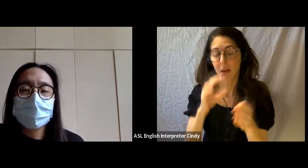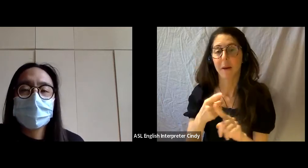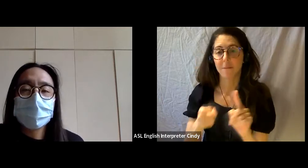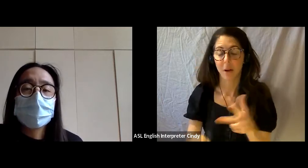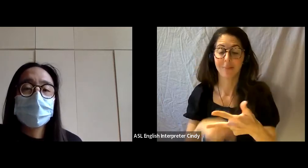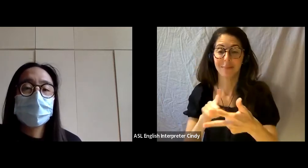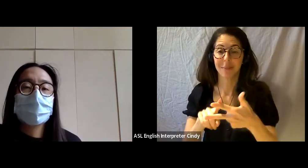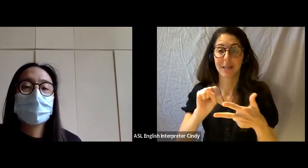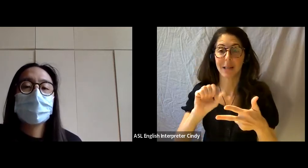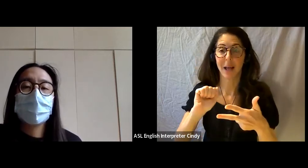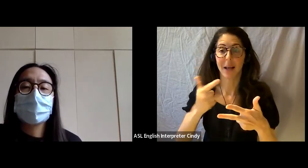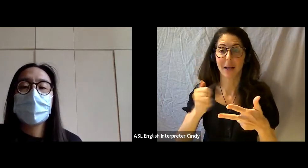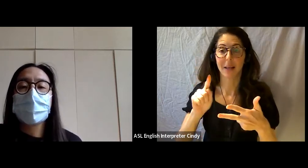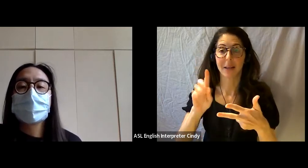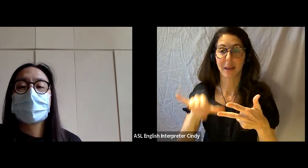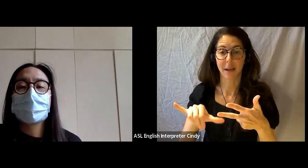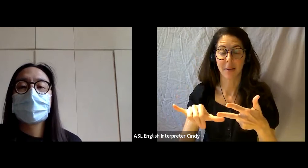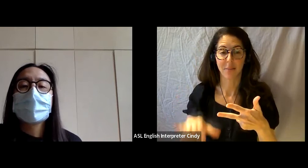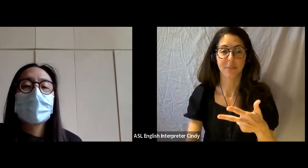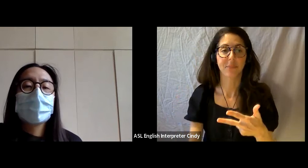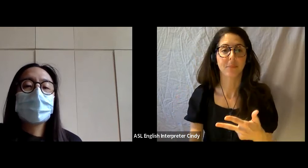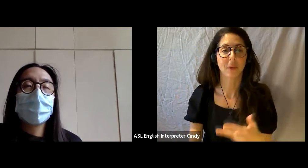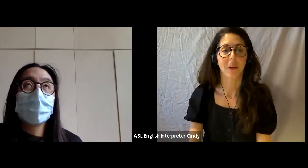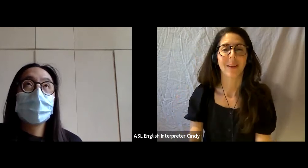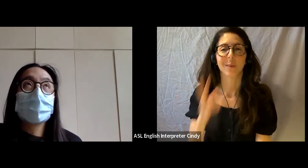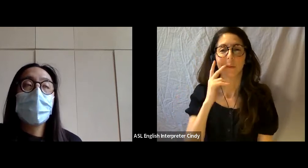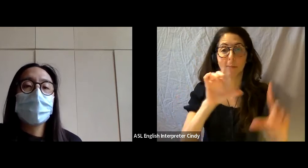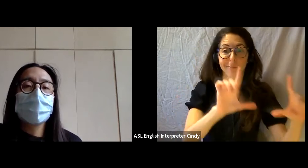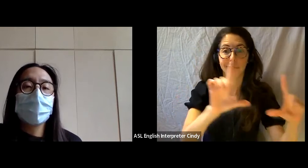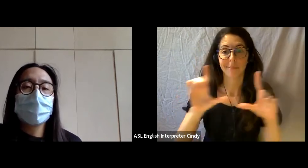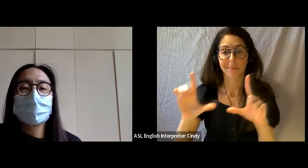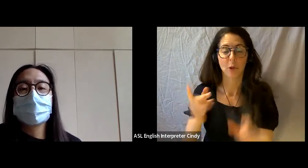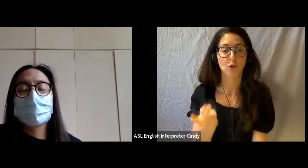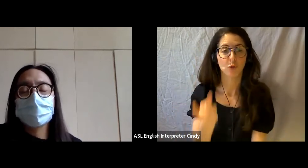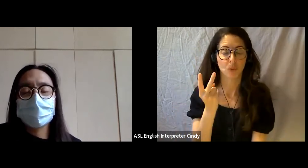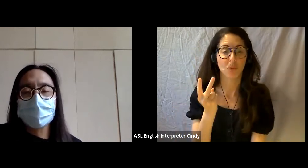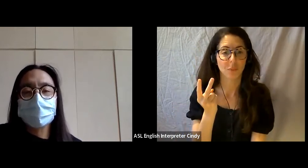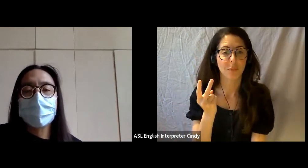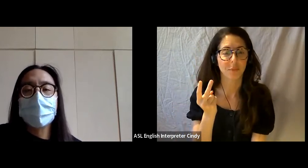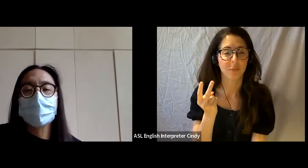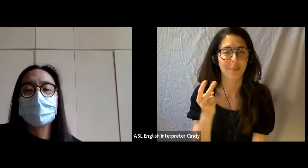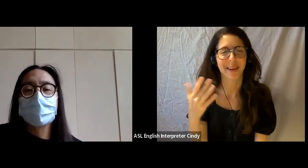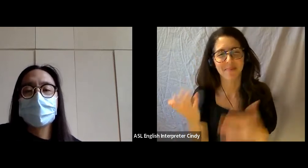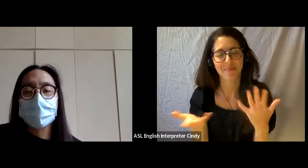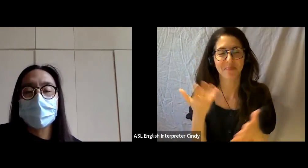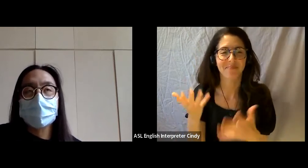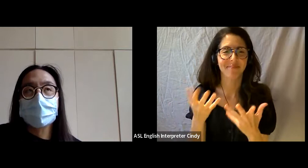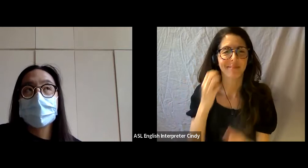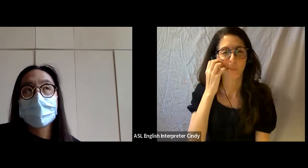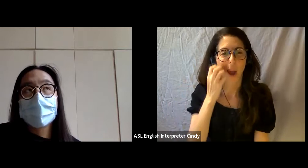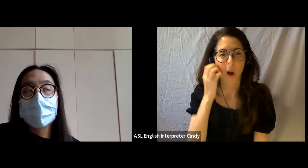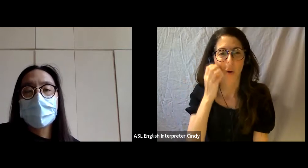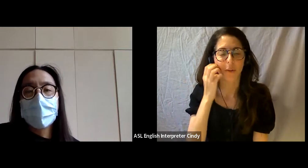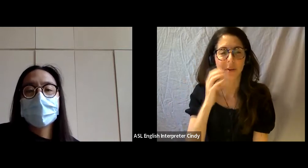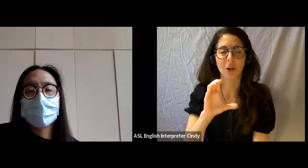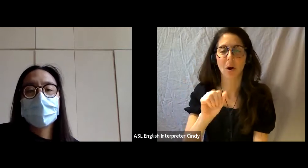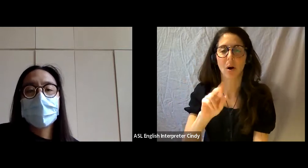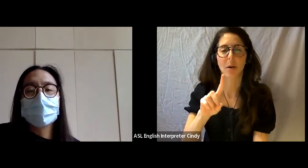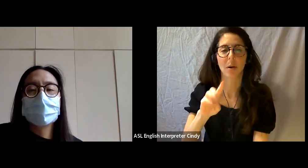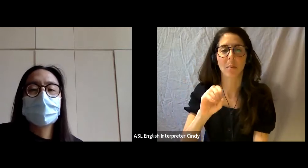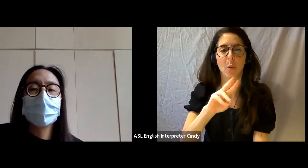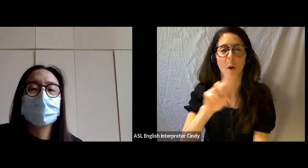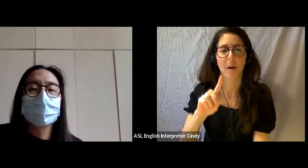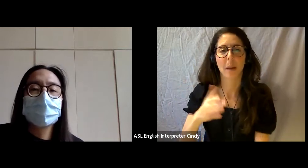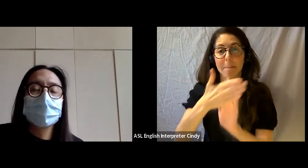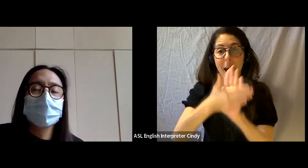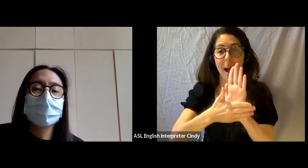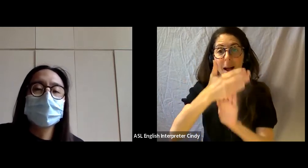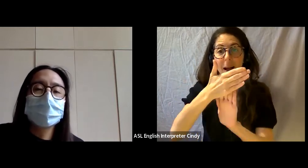So there are 2 works on this sort of cardboard brown backing and they depict the different seasons